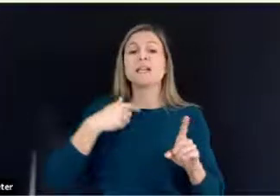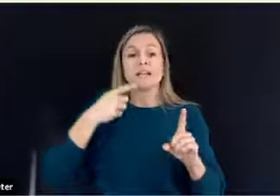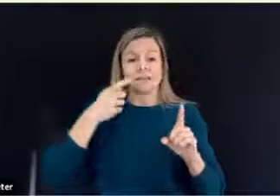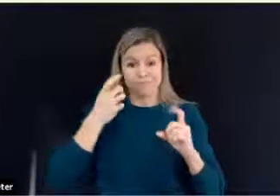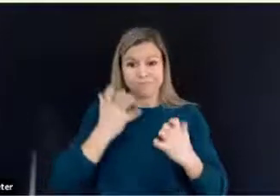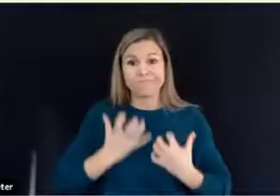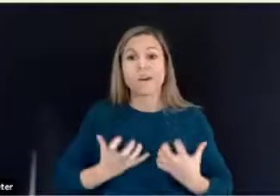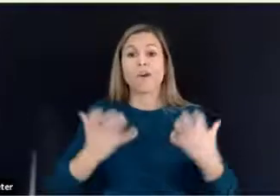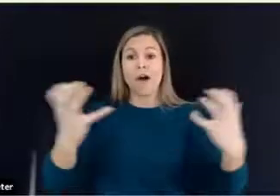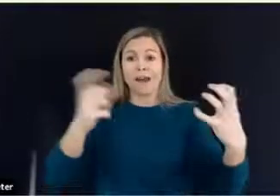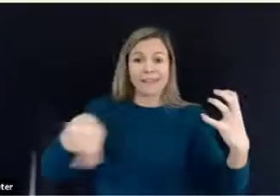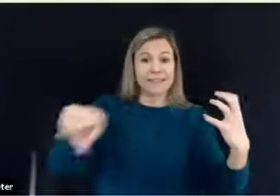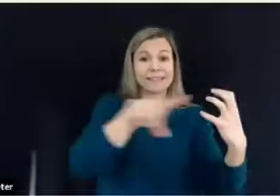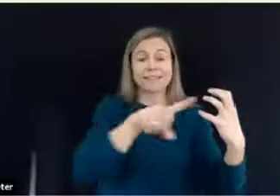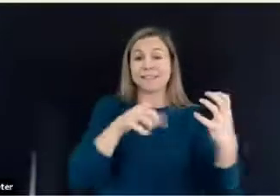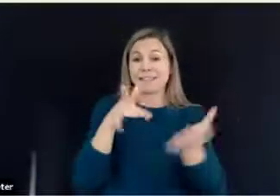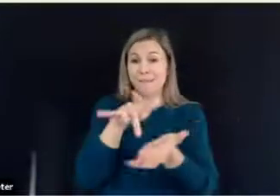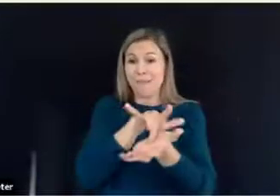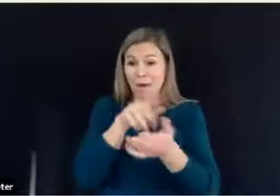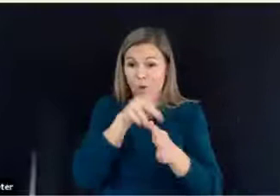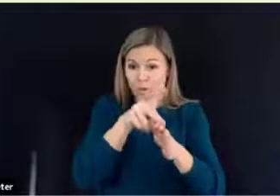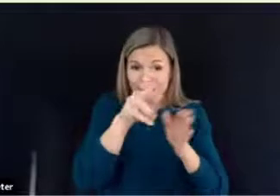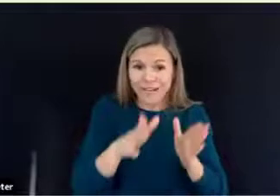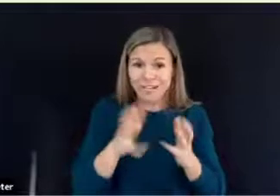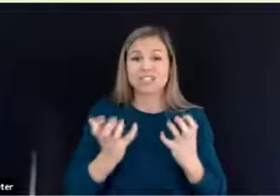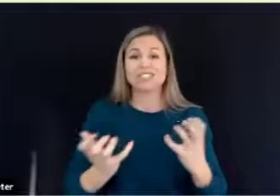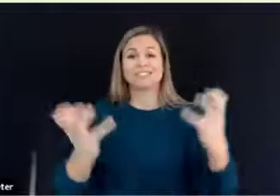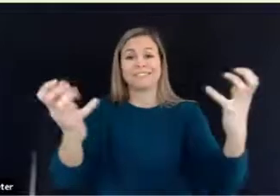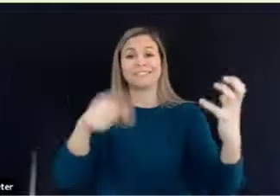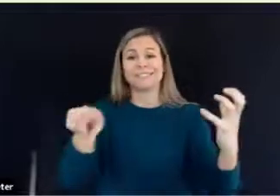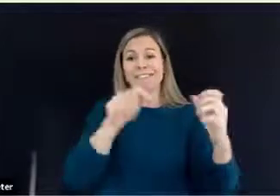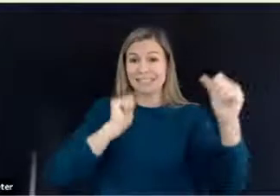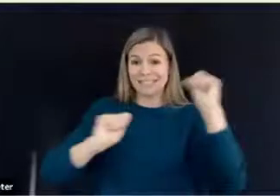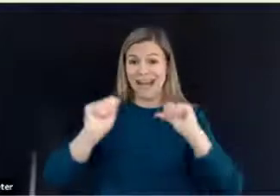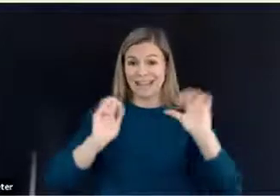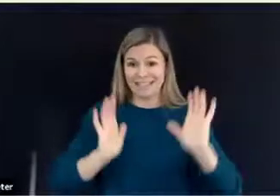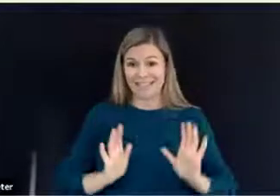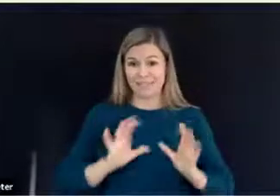and scientists about the Zellweger spectrum